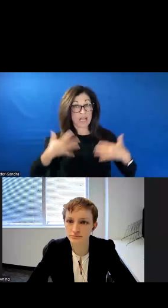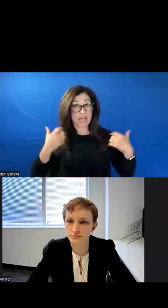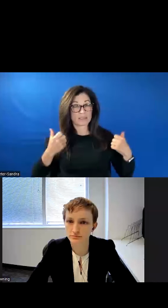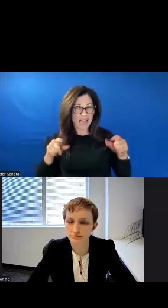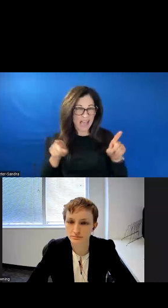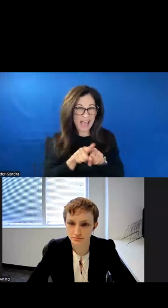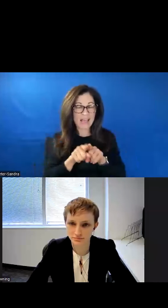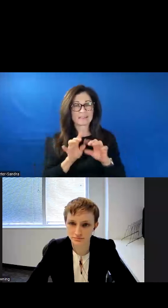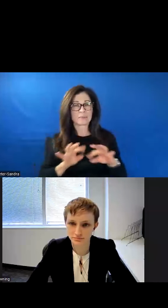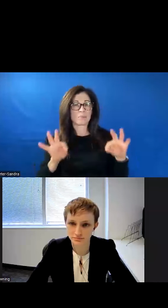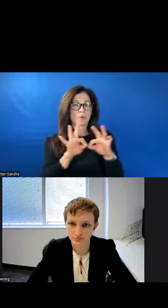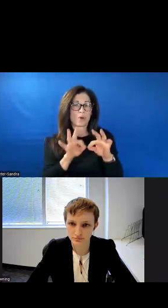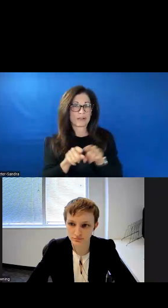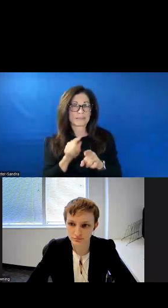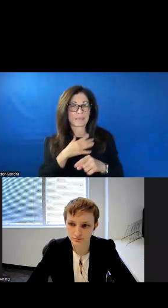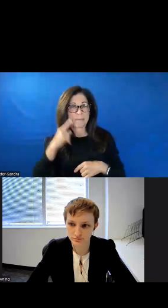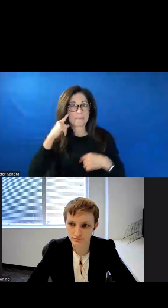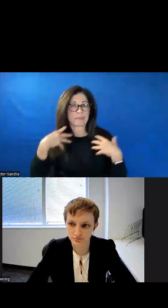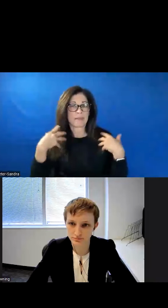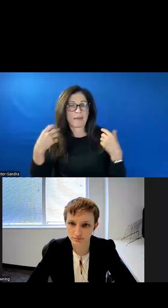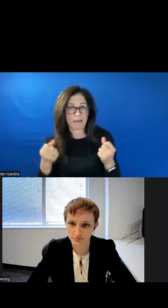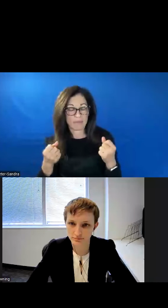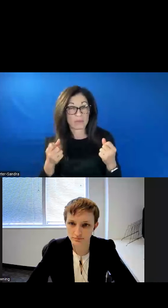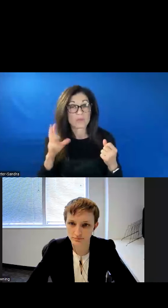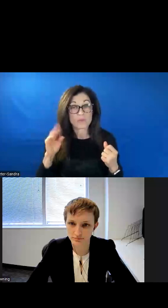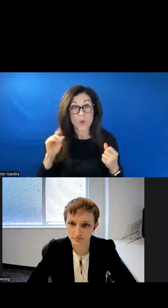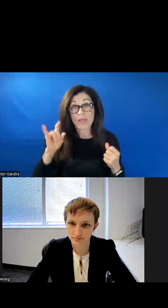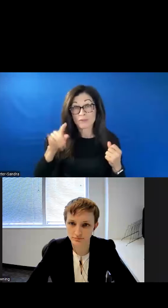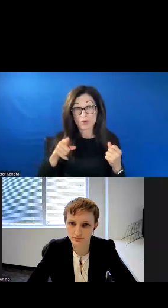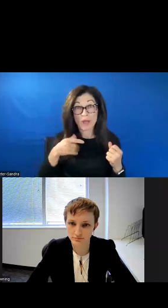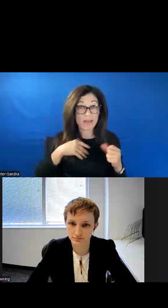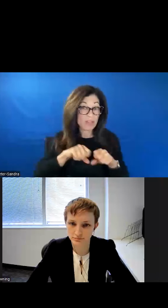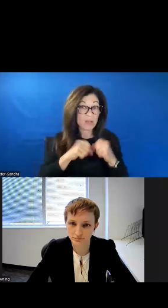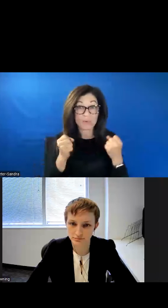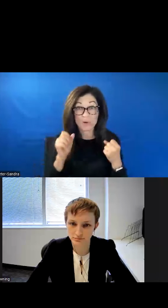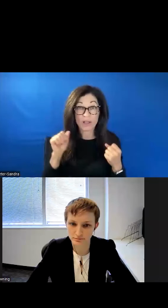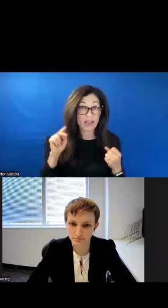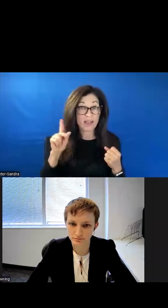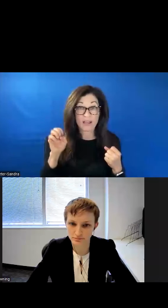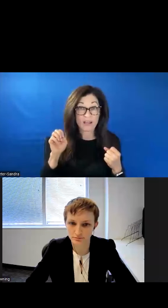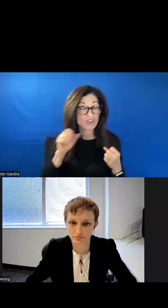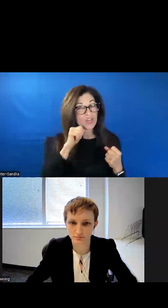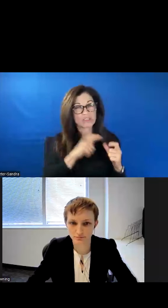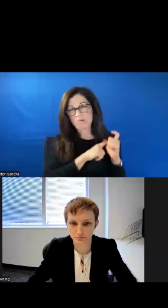MENTAL HEALTH AND SO WITH THAT, IF YOU HAVE A BROKEN ANKLE, YOU ARE NOT GOING TO RUN BACK OUT THERE AND PLAY.